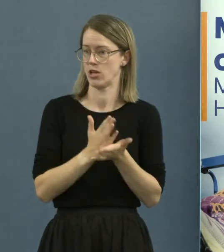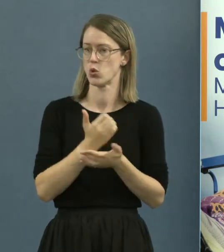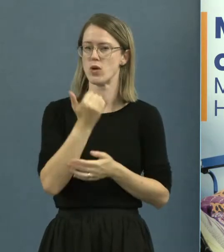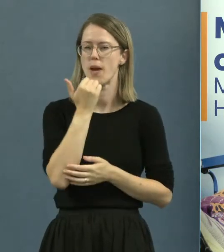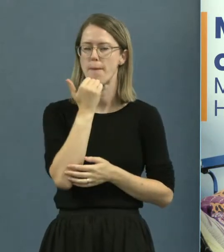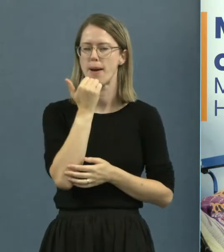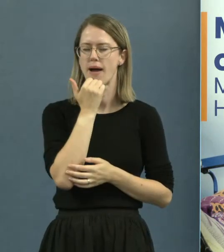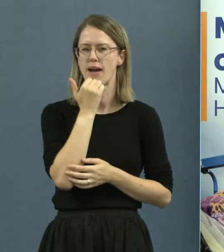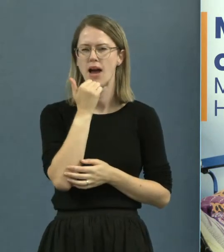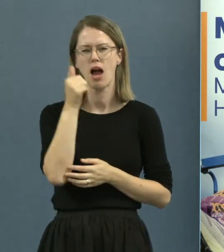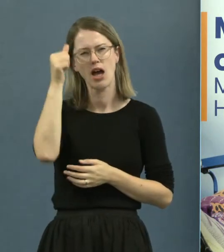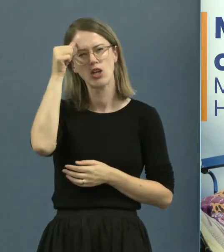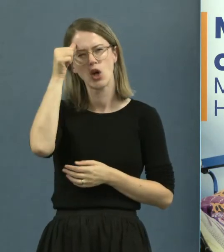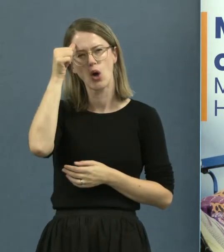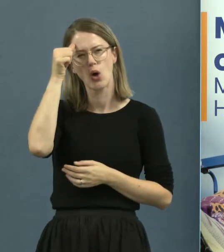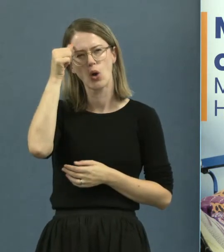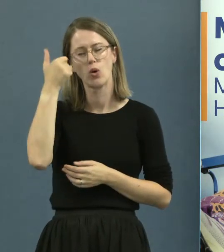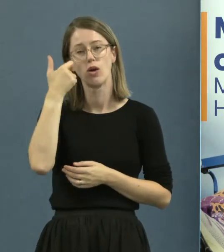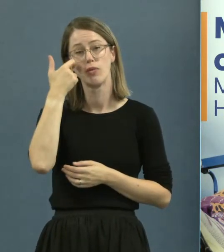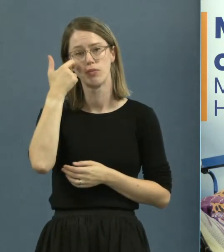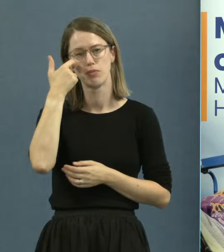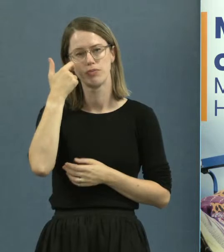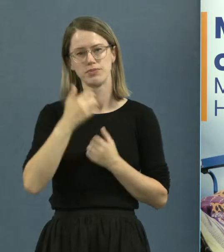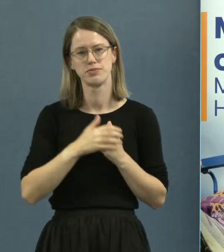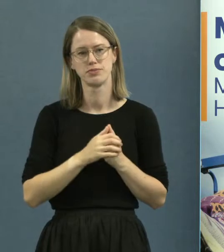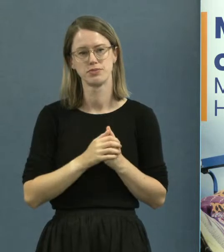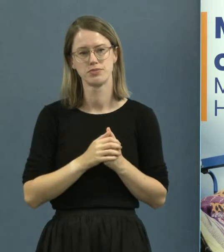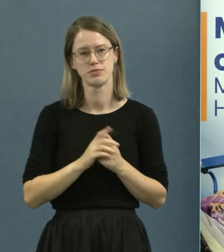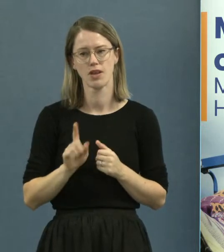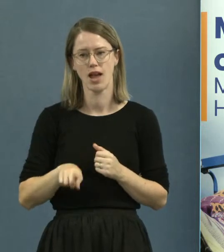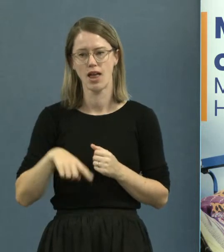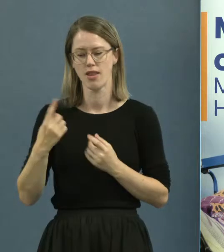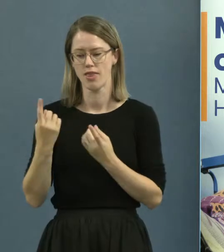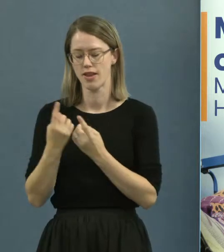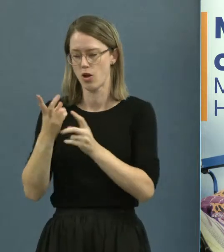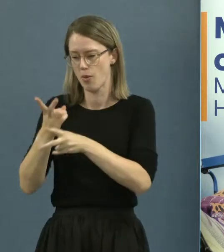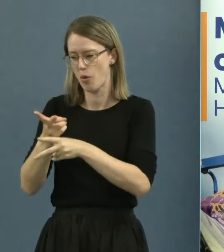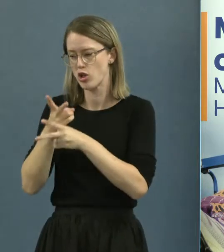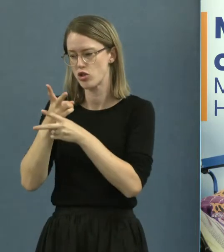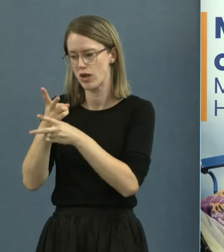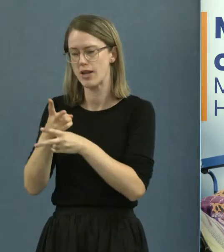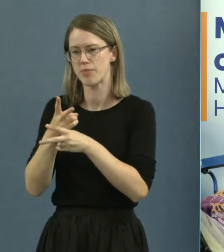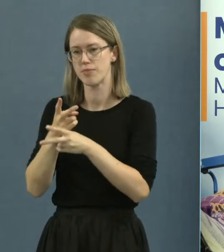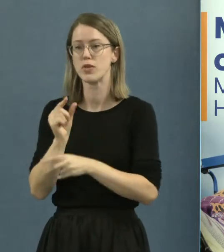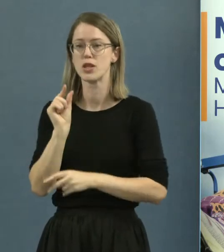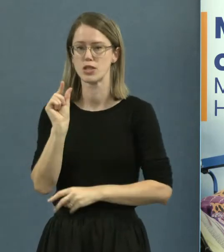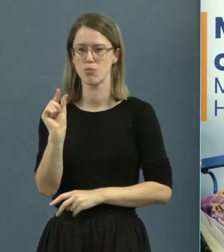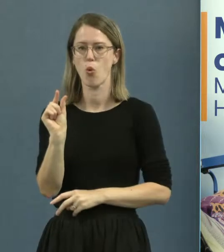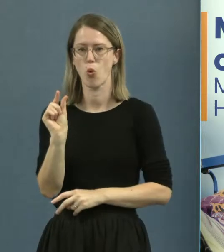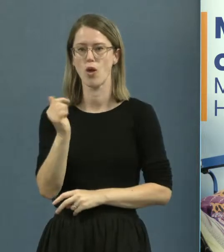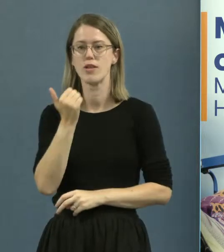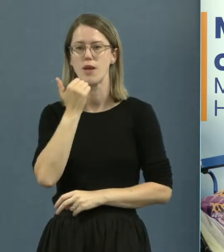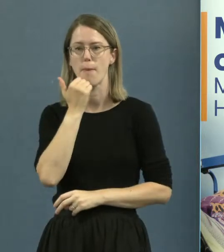number here. I do know that, for some other...some other aspects that we've been monitoring, there is a very